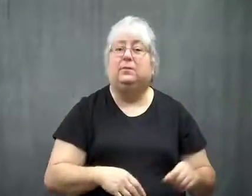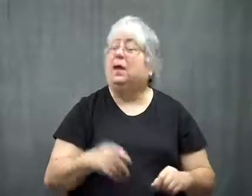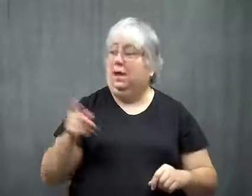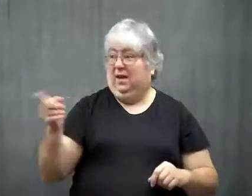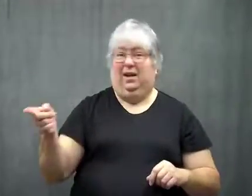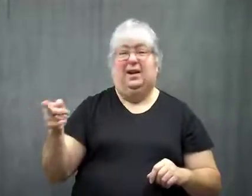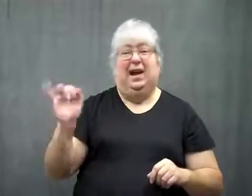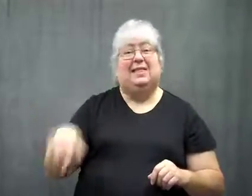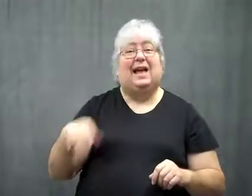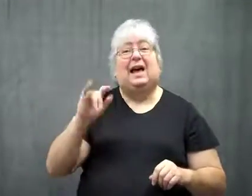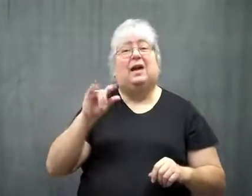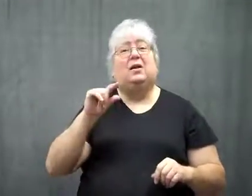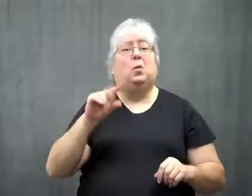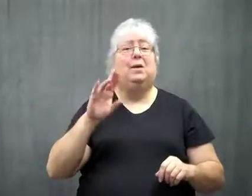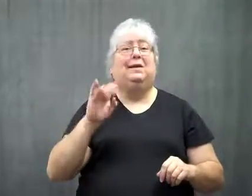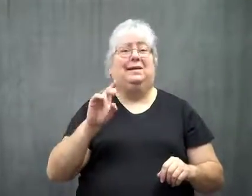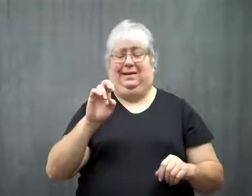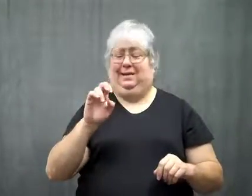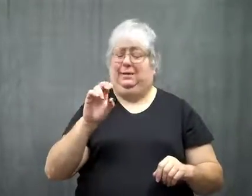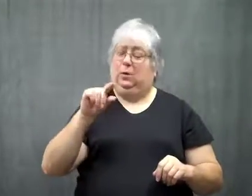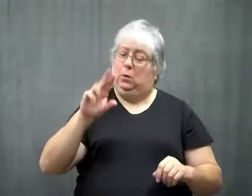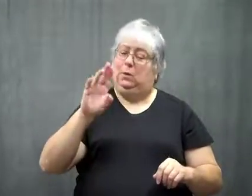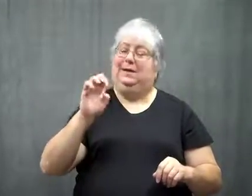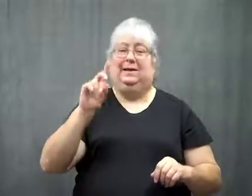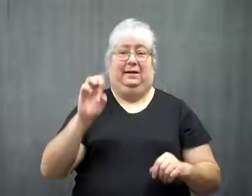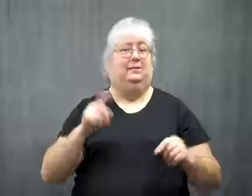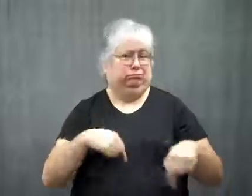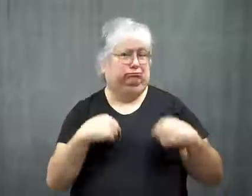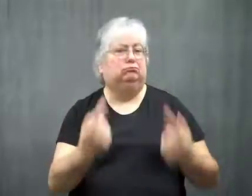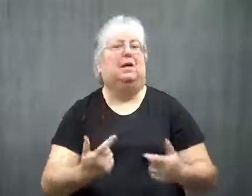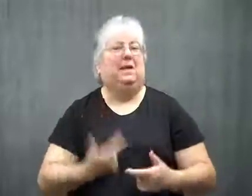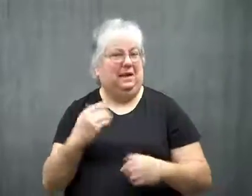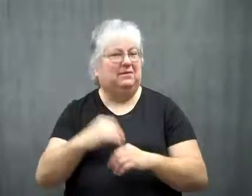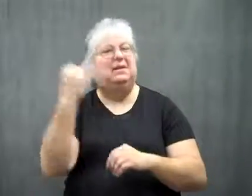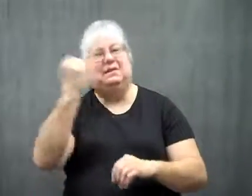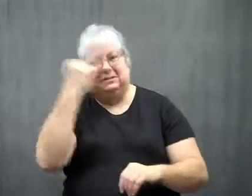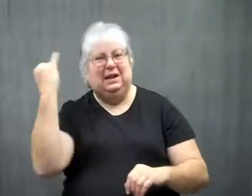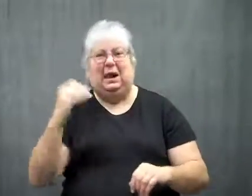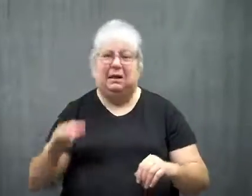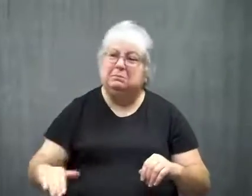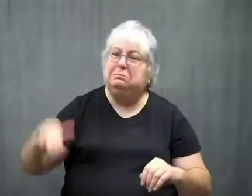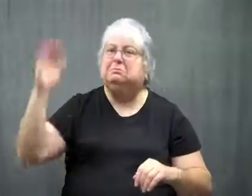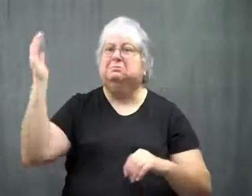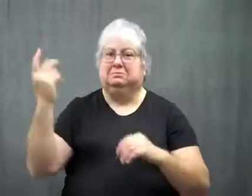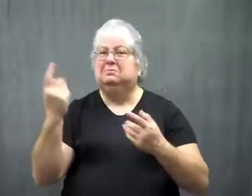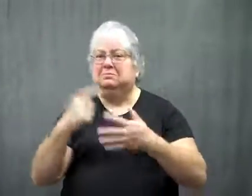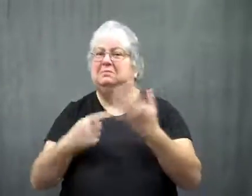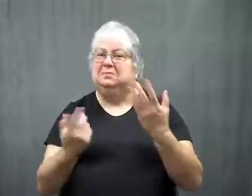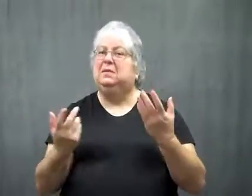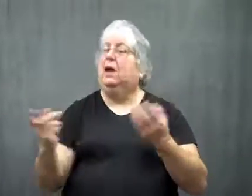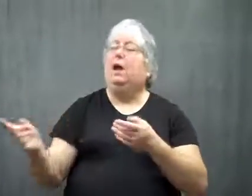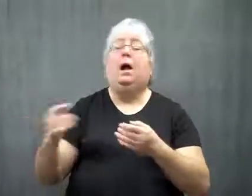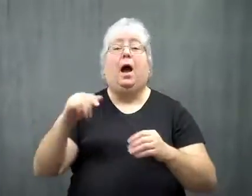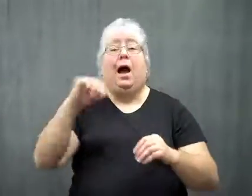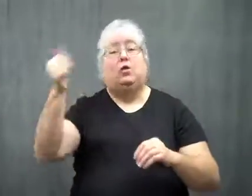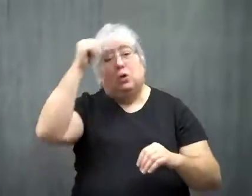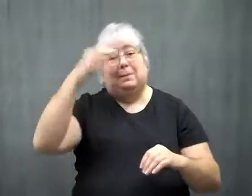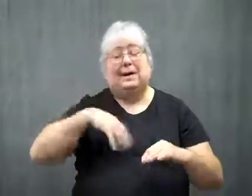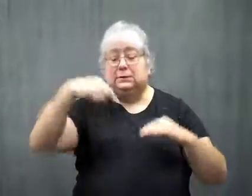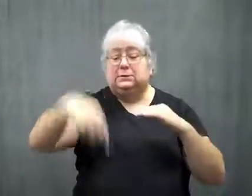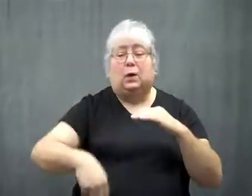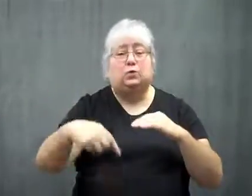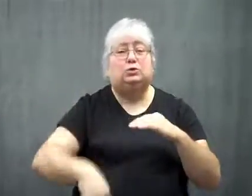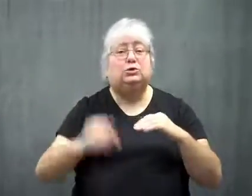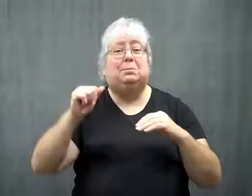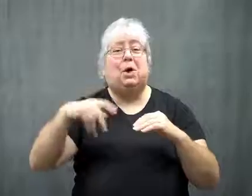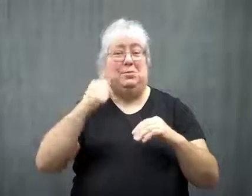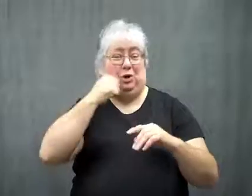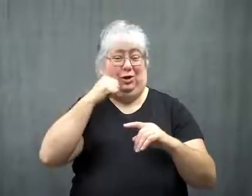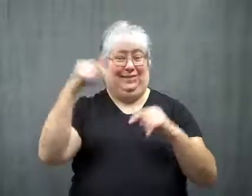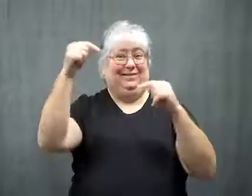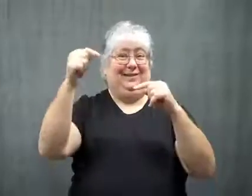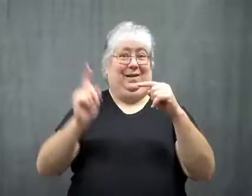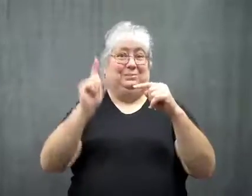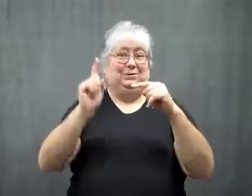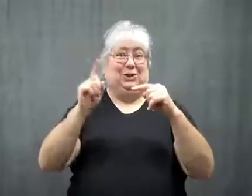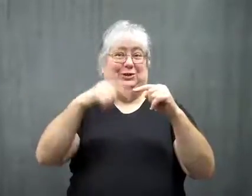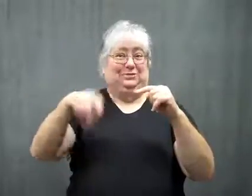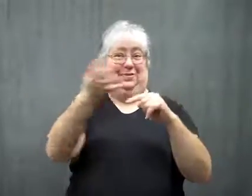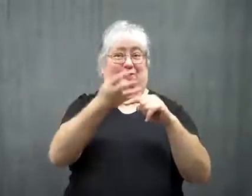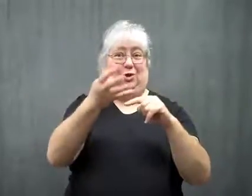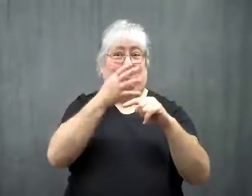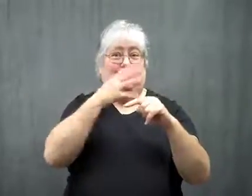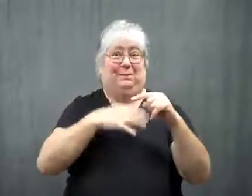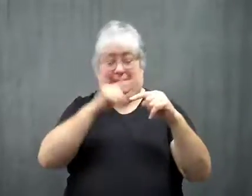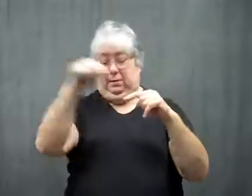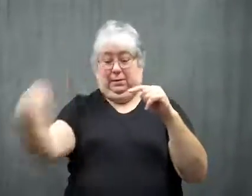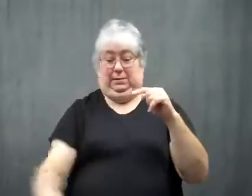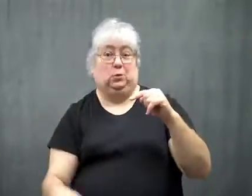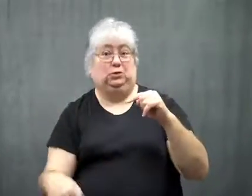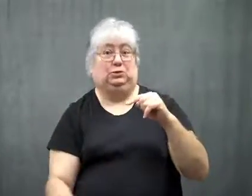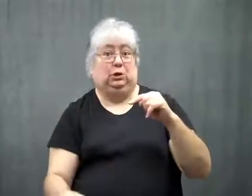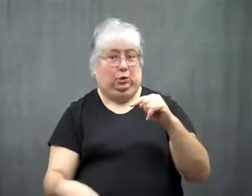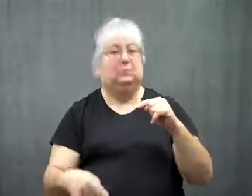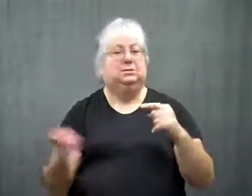Guede had been a resident of Italy since he was young.